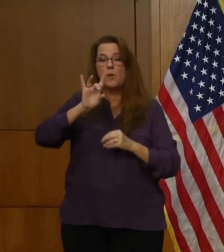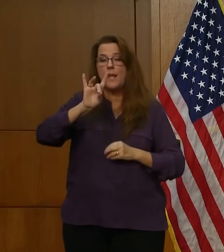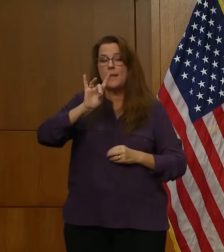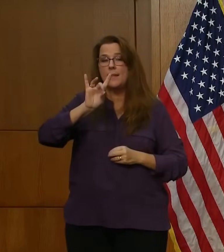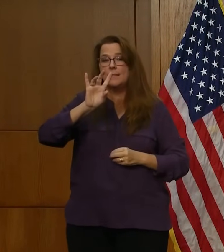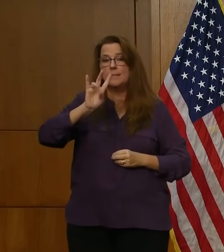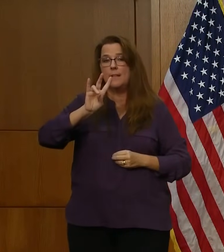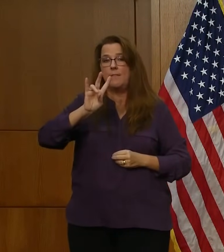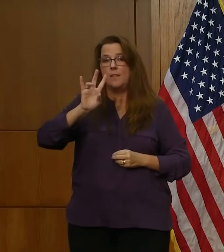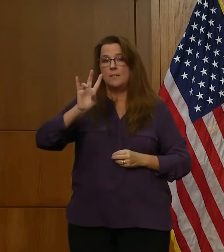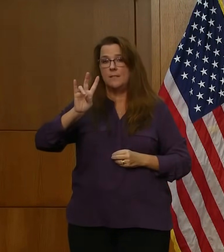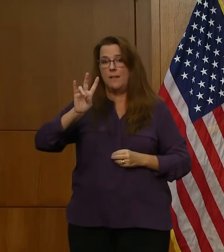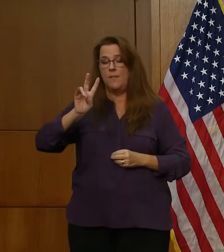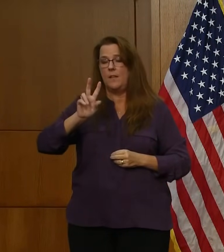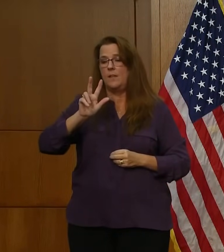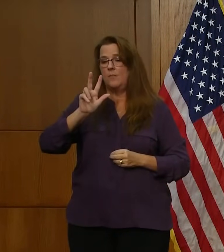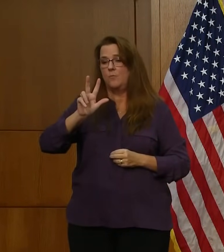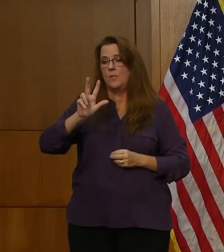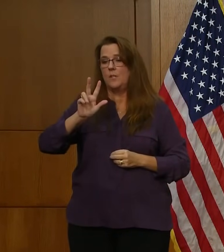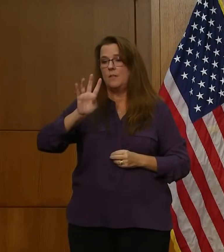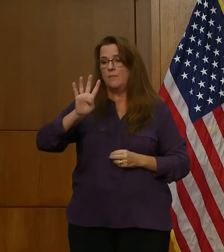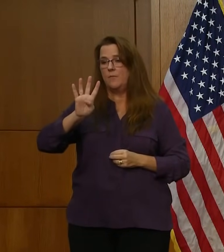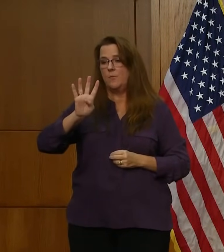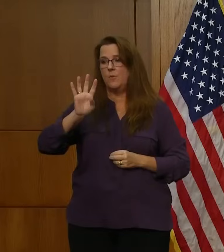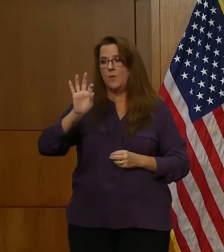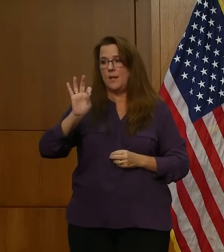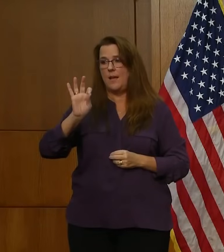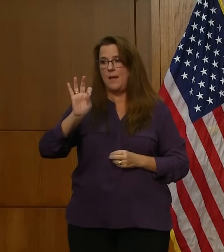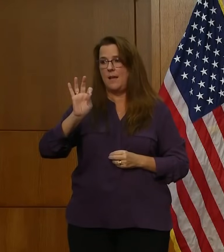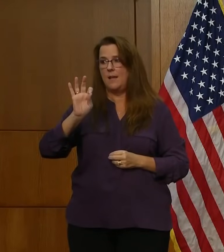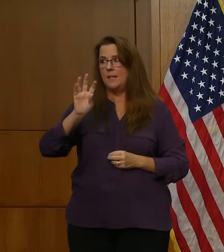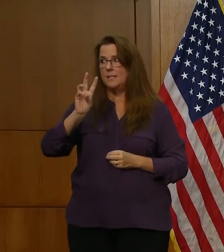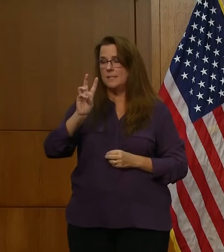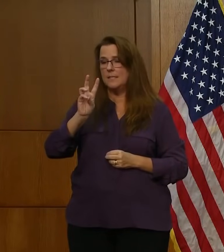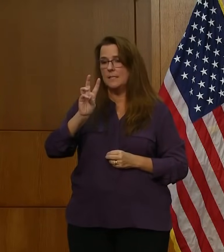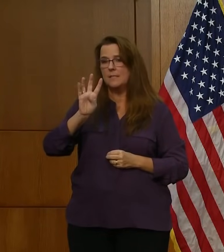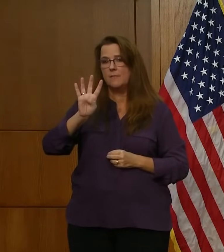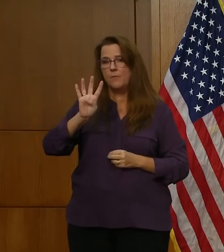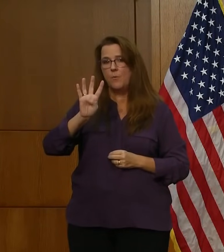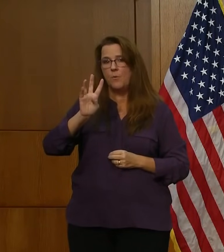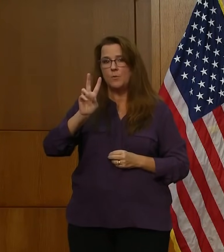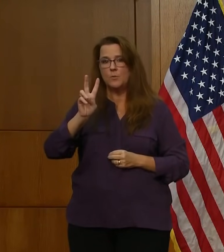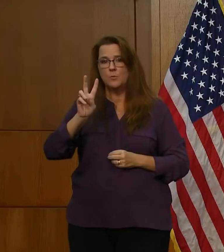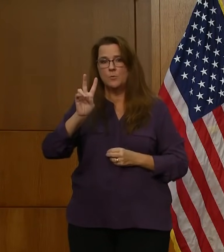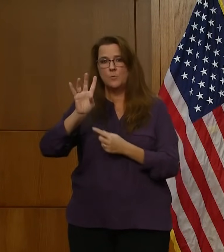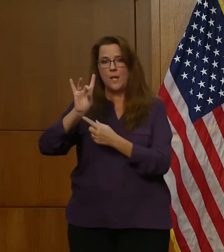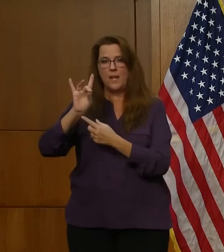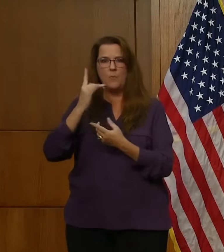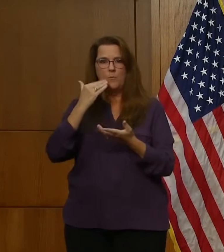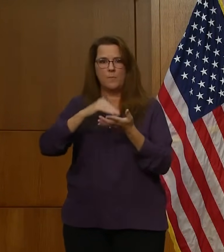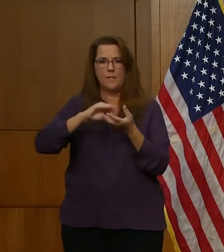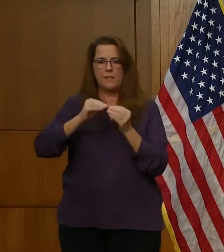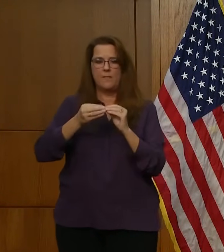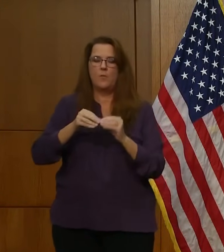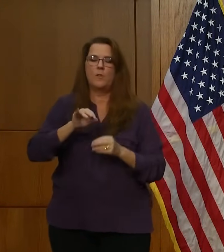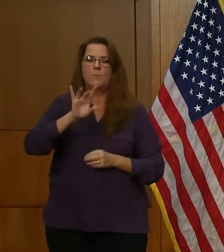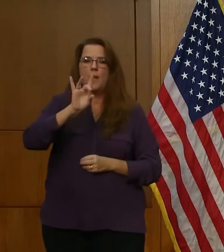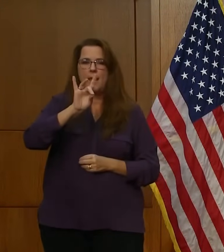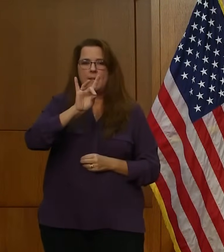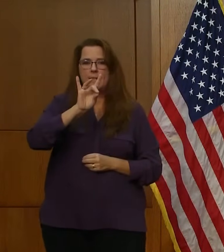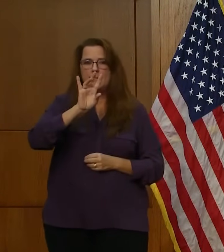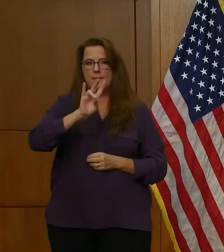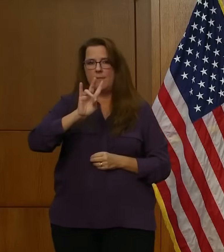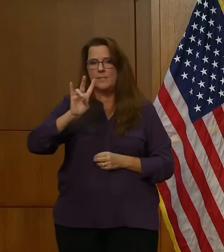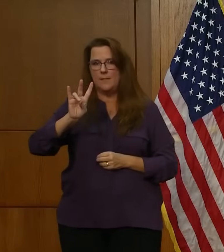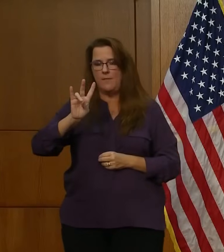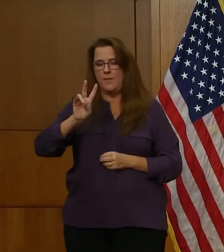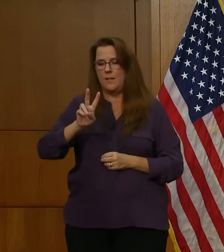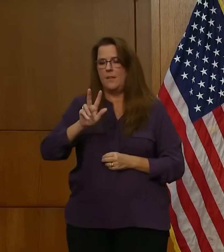VIRGINIA CAN CALL OUR TEXAS